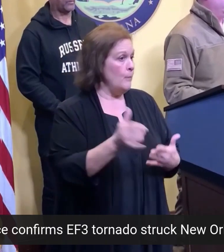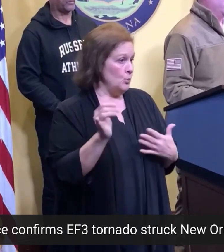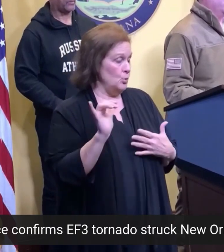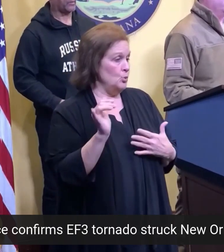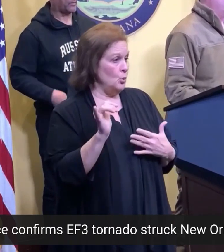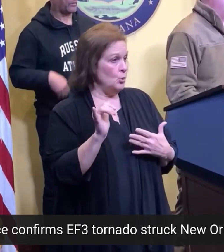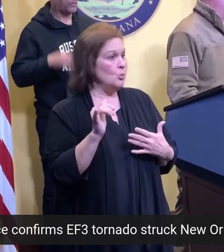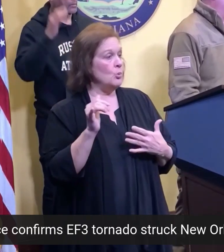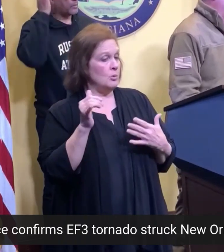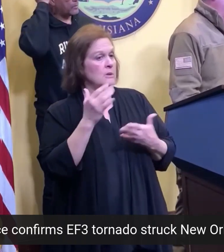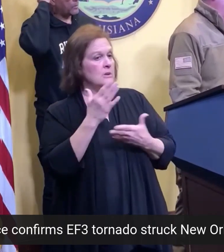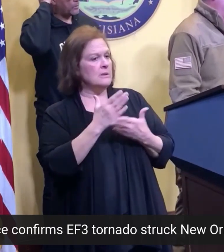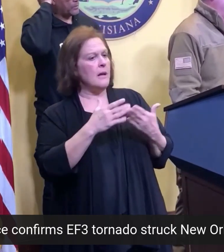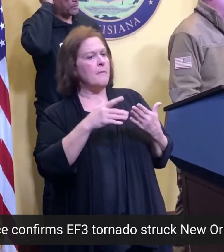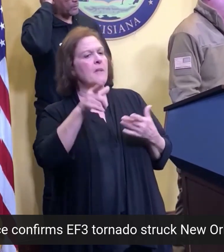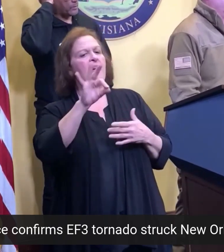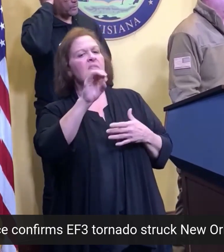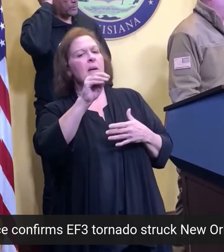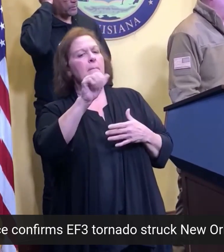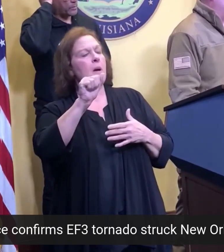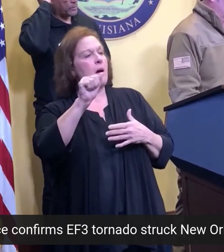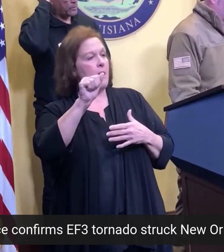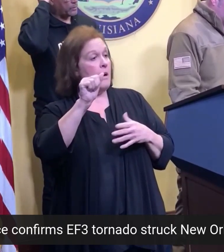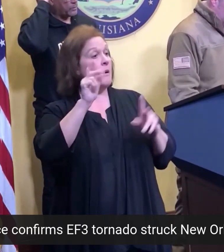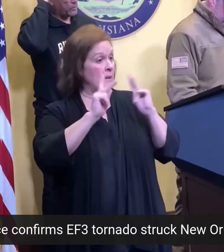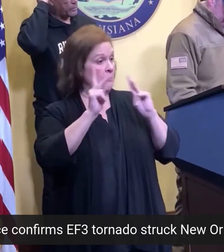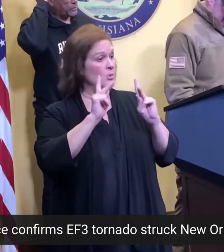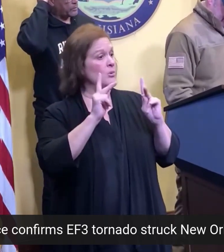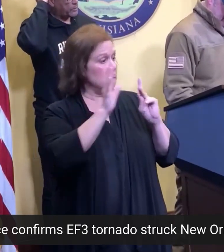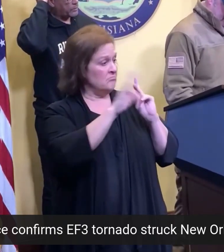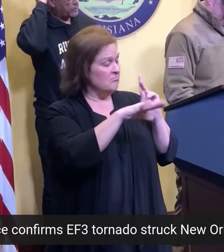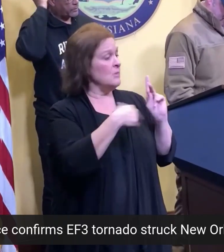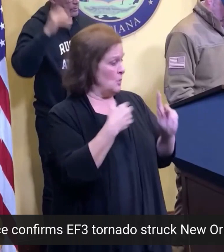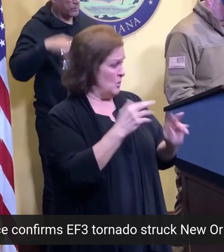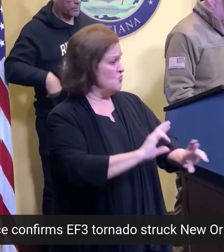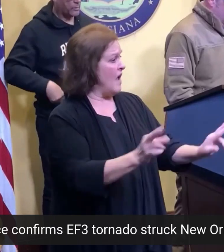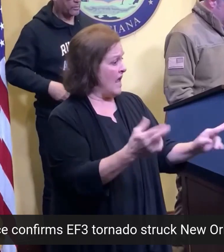calls from our local fema representation that they're ready to help um we do know about the